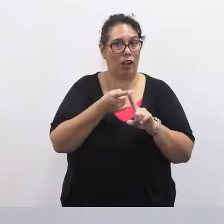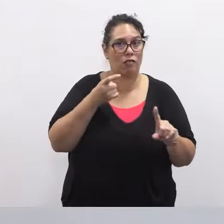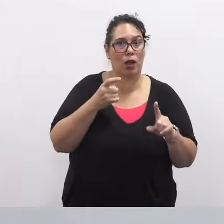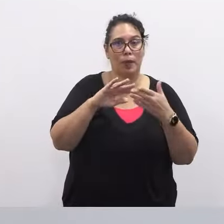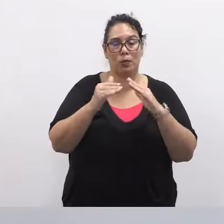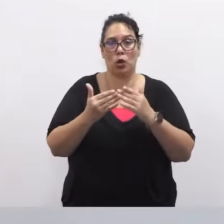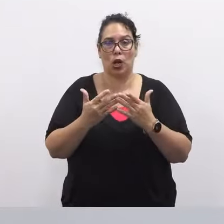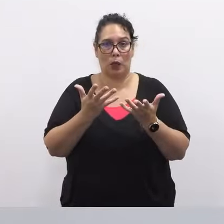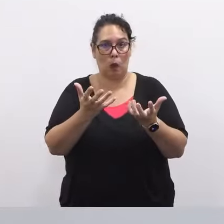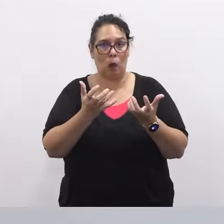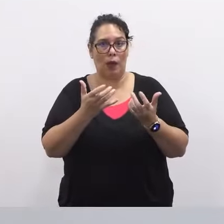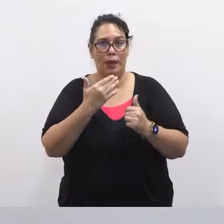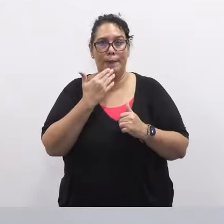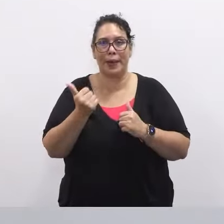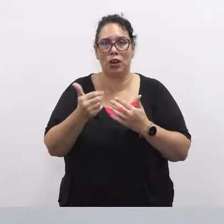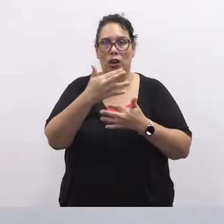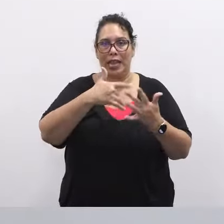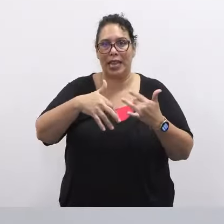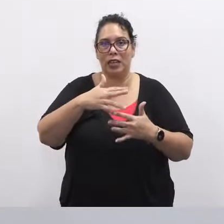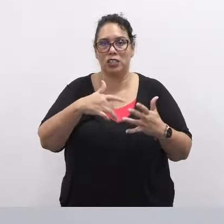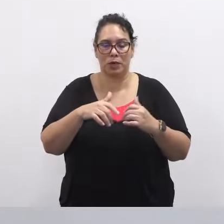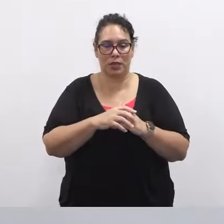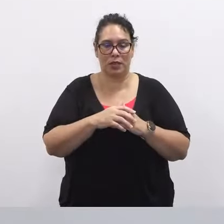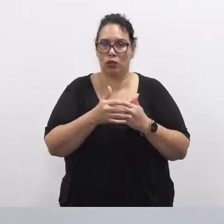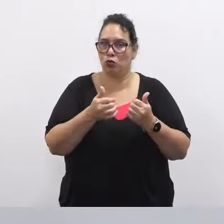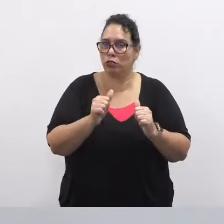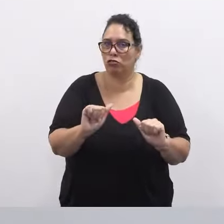for better engagement. And we tried to do everything that we could